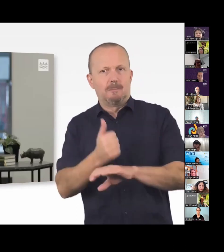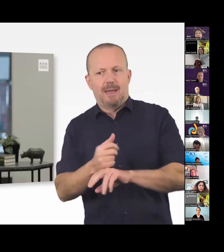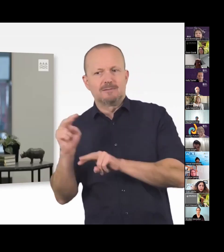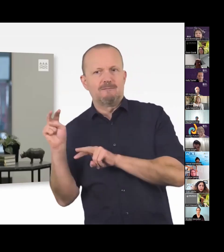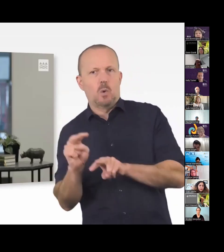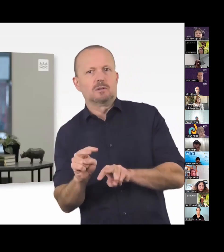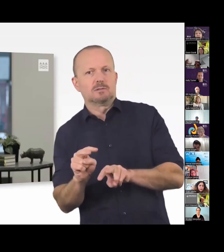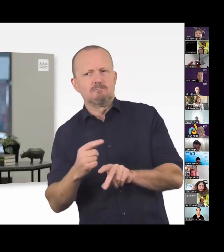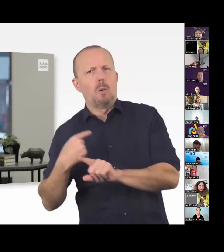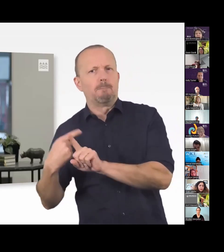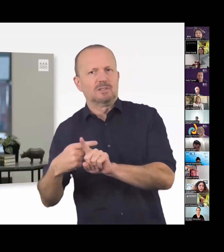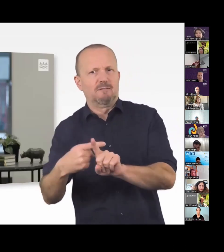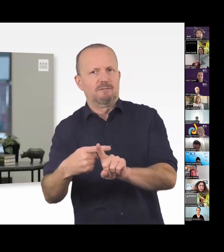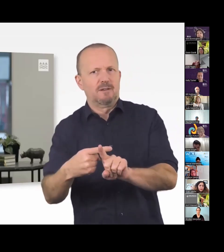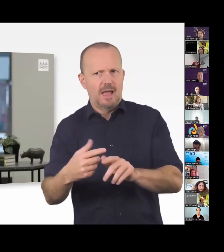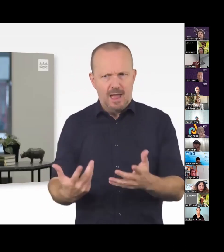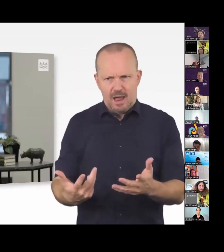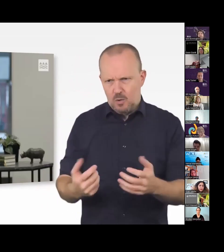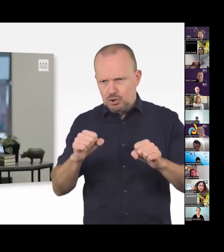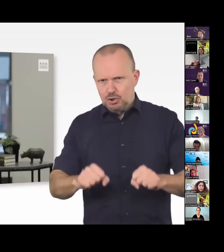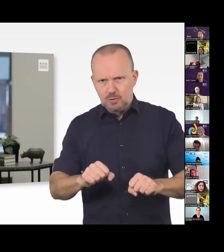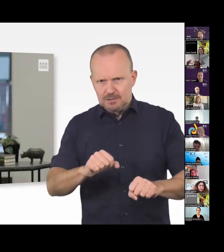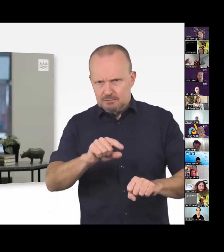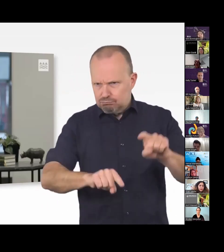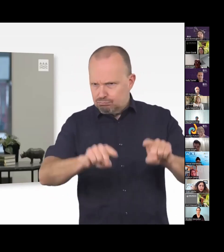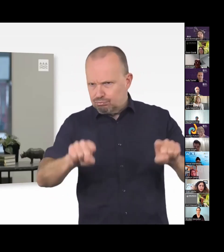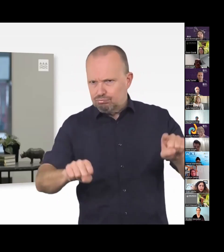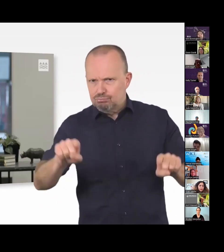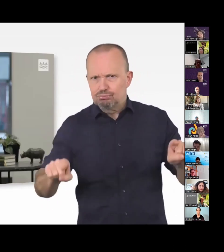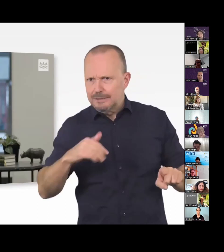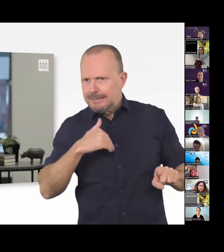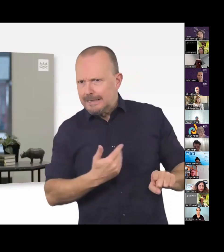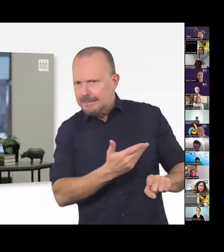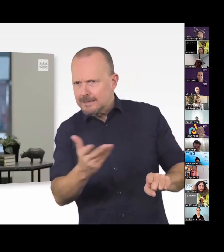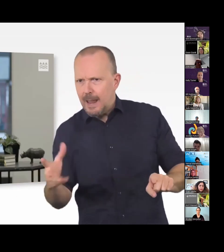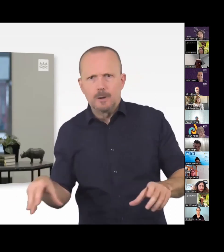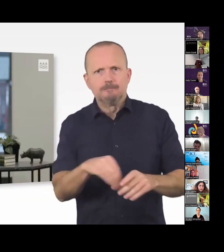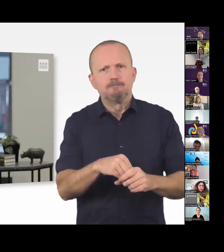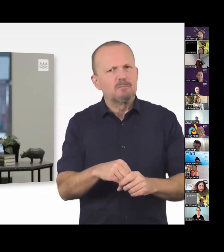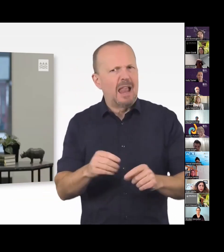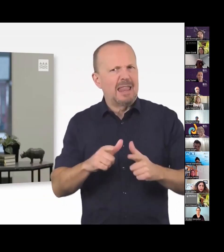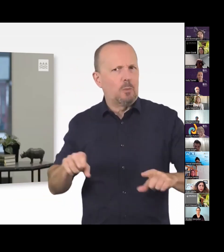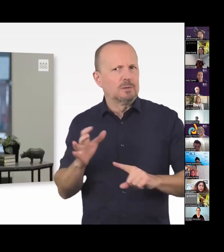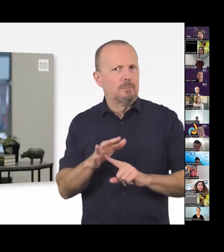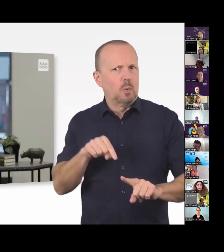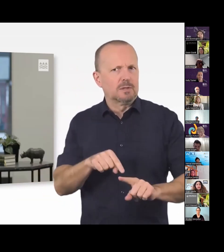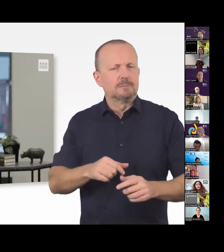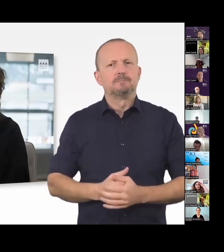the more positive lens for how we can be catering and supporting our learners with diverse needs.